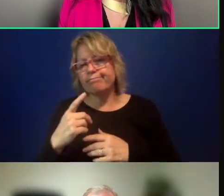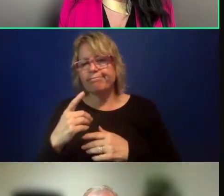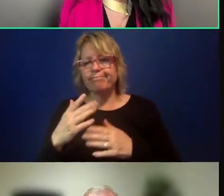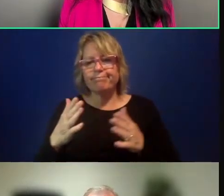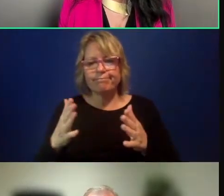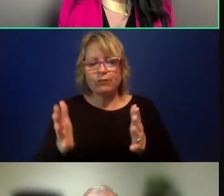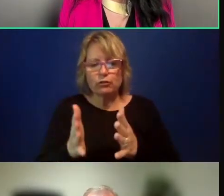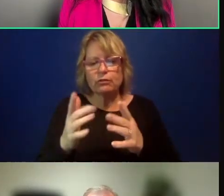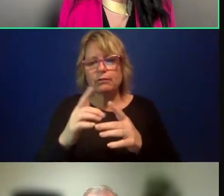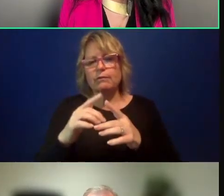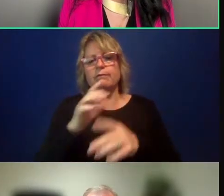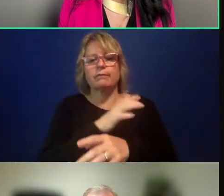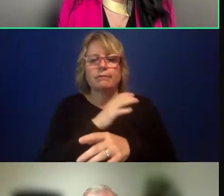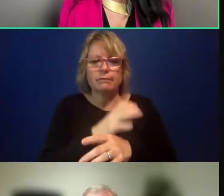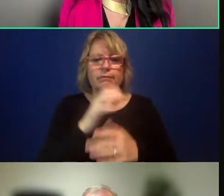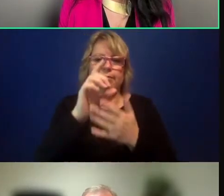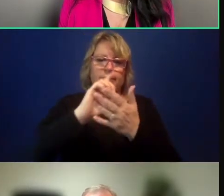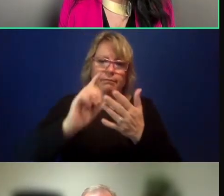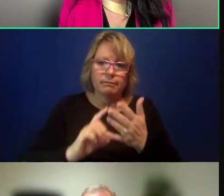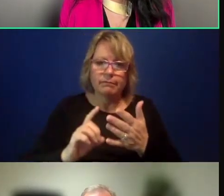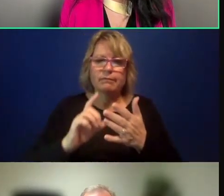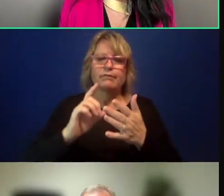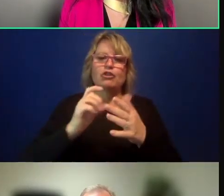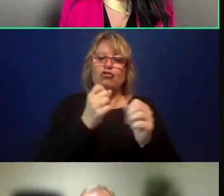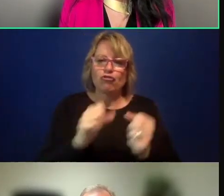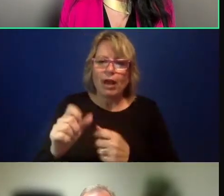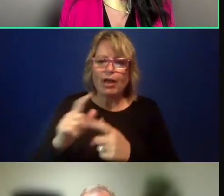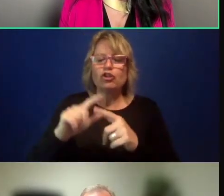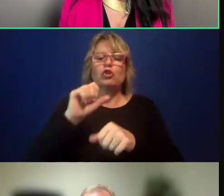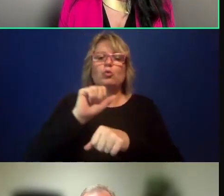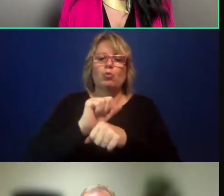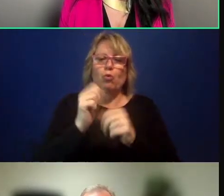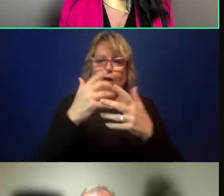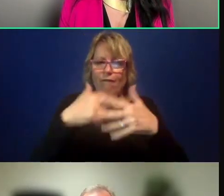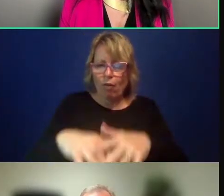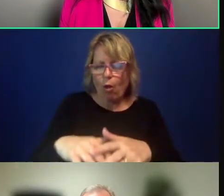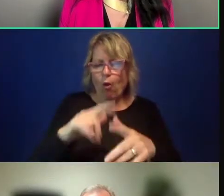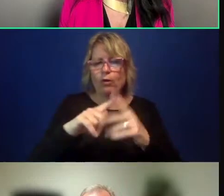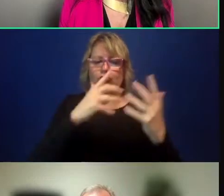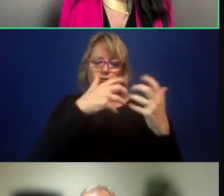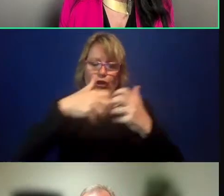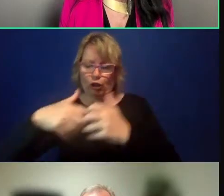enhancement, usability, adoption, and workflow, and integrates all of this into a seamless whole